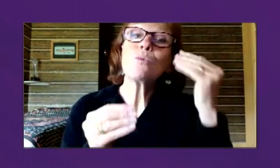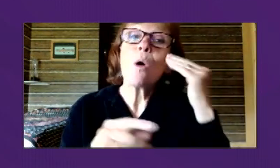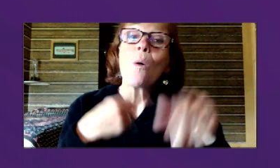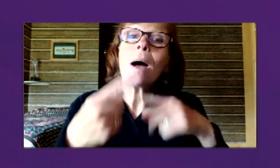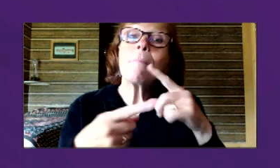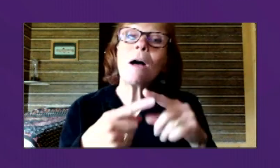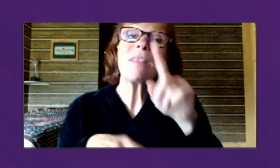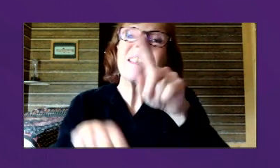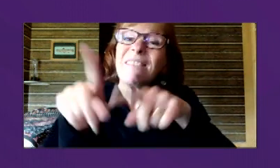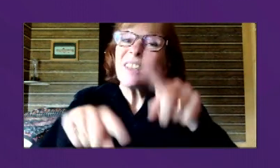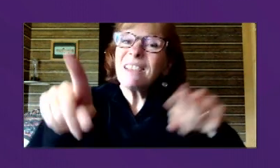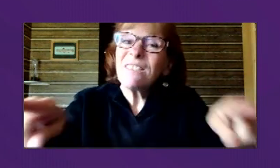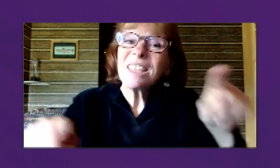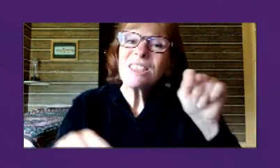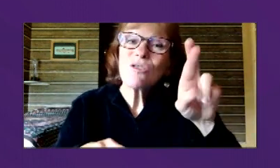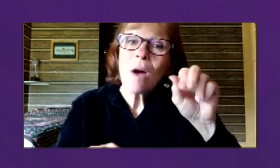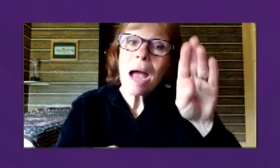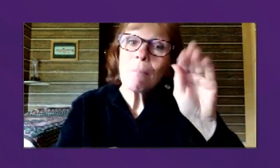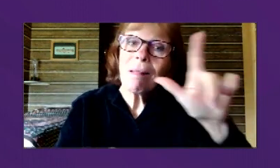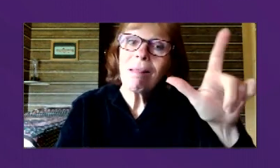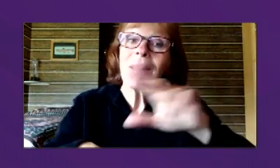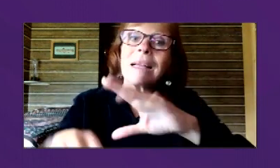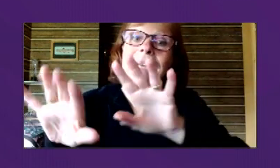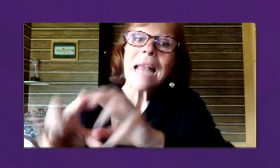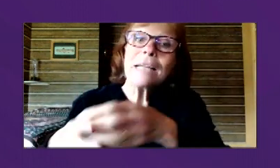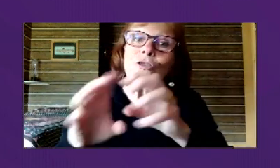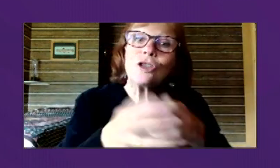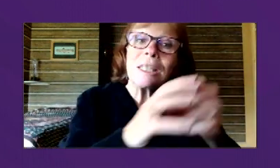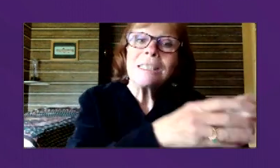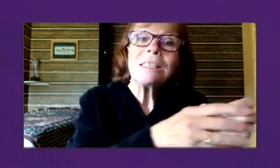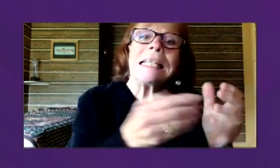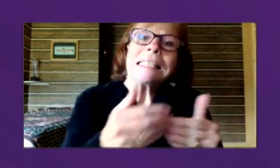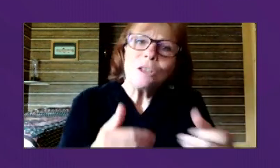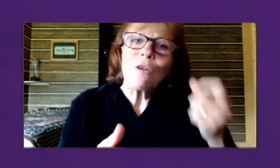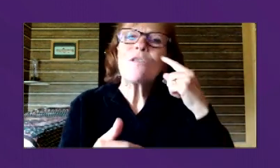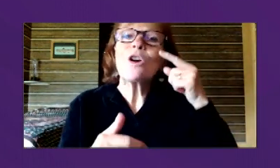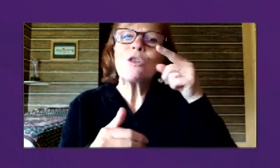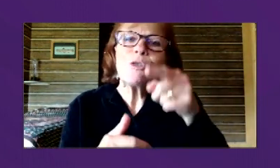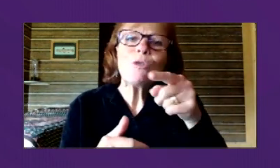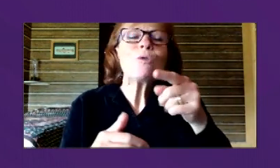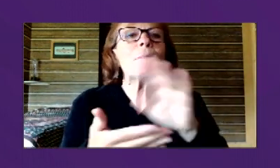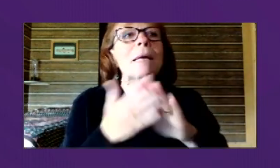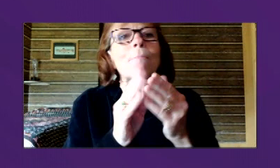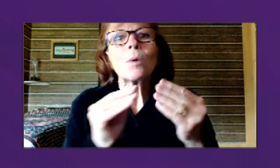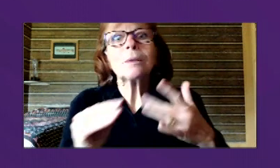you to convey appreciation and sensitivity and concrete ways. Being prepared to overcome